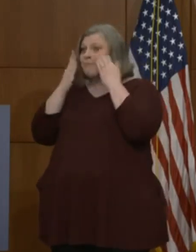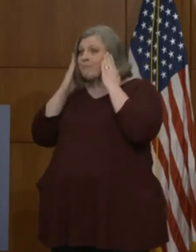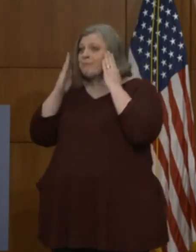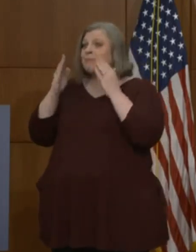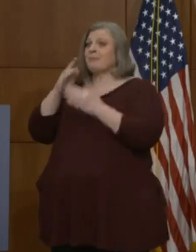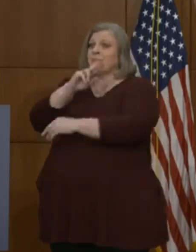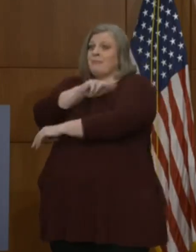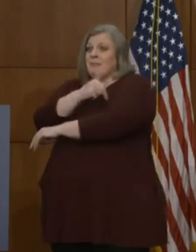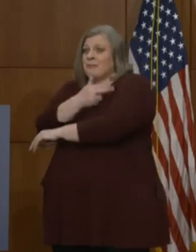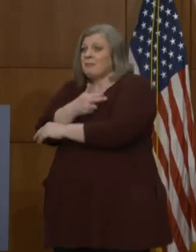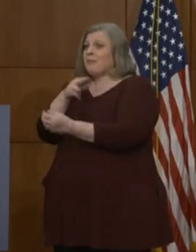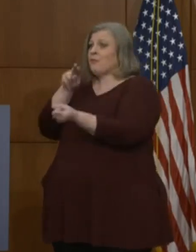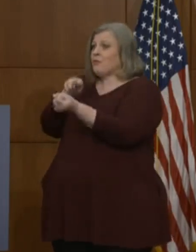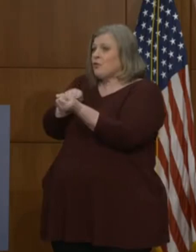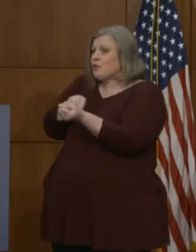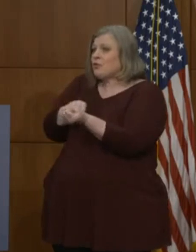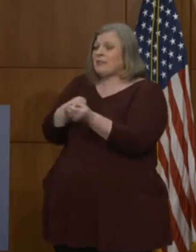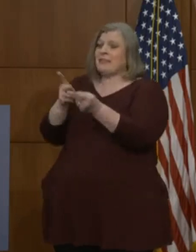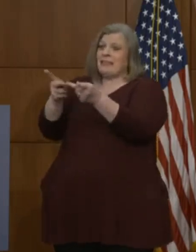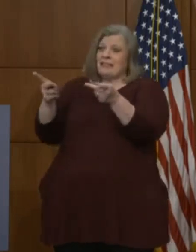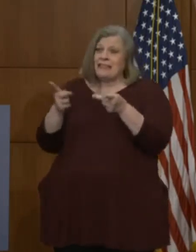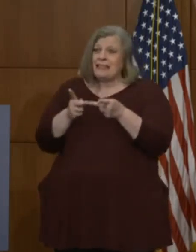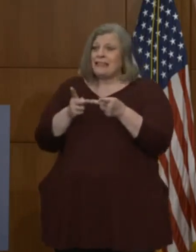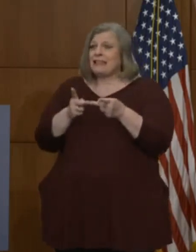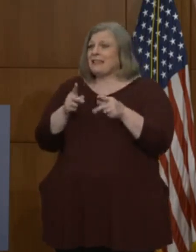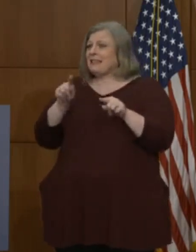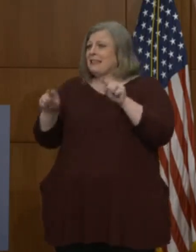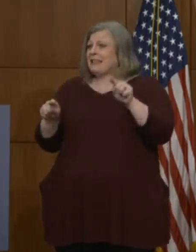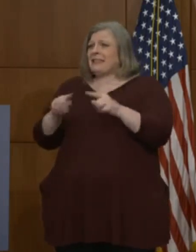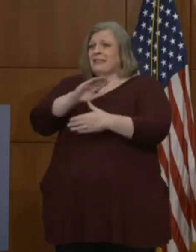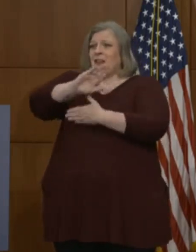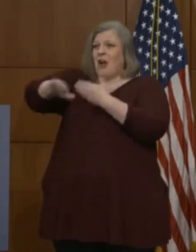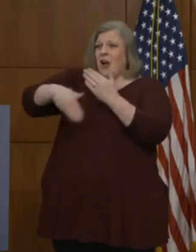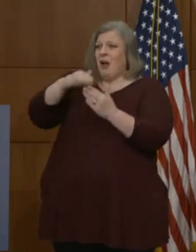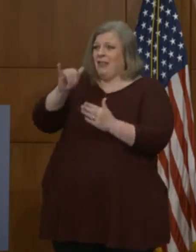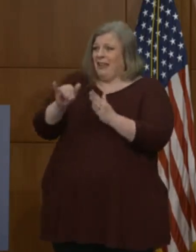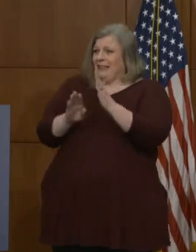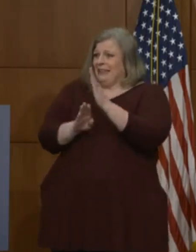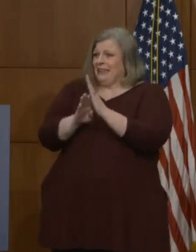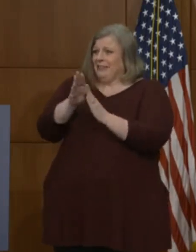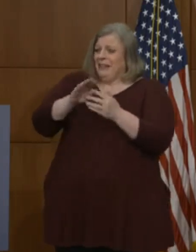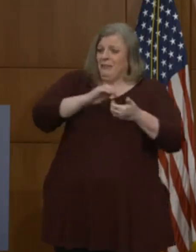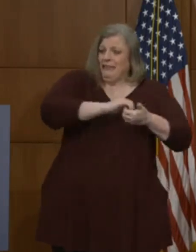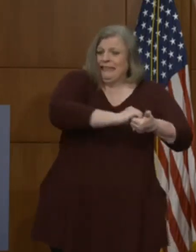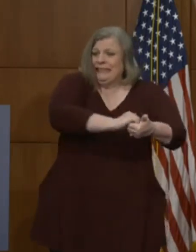COORDINATION BETWEEN HOSPITAL SETTING IN THE NURSING FACILITY SETTING IN THE NURSING FACILITY SETTINGS SO ALL OF THE THINGS SETTINGS SO ALL OF THE THINGS ARE- BEING DEVELOPED IN